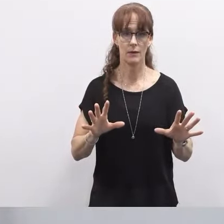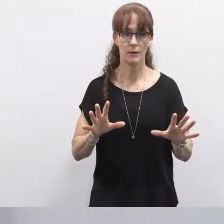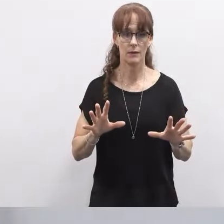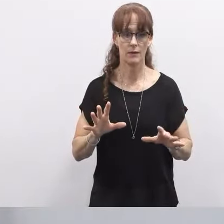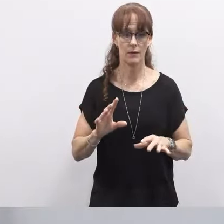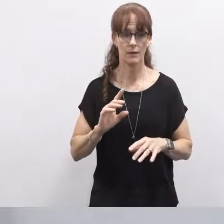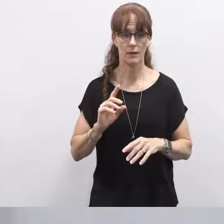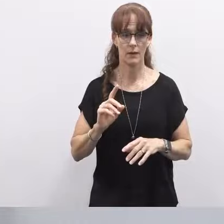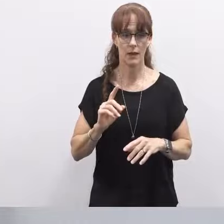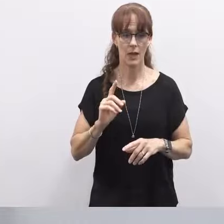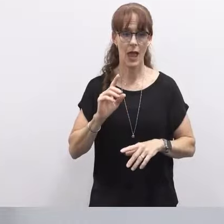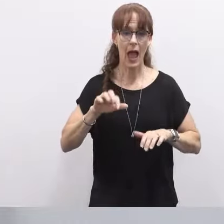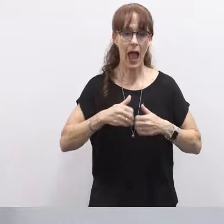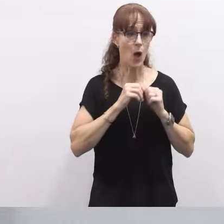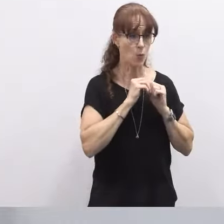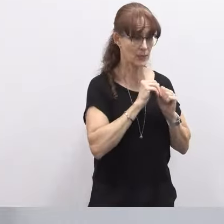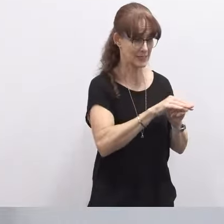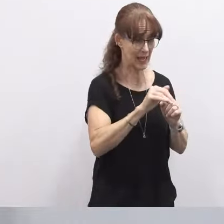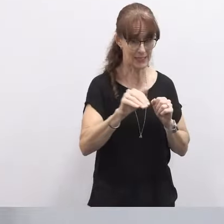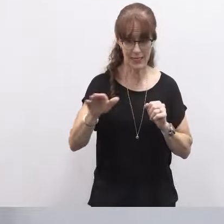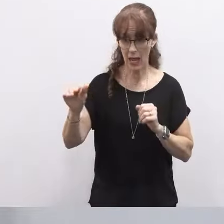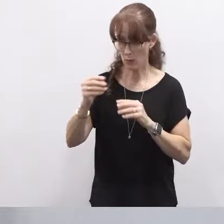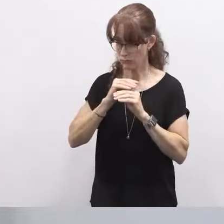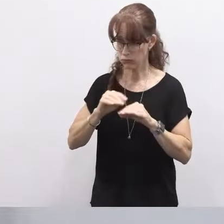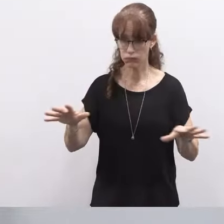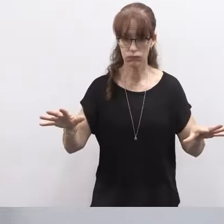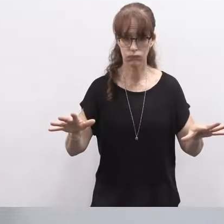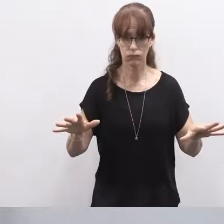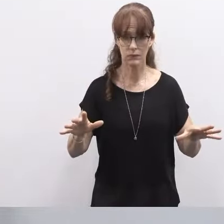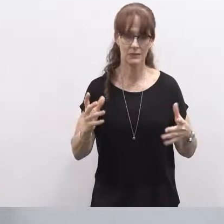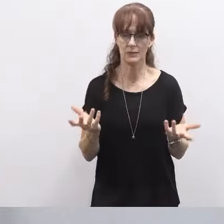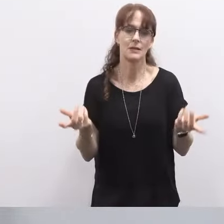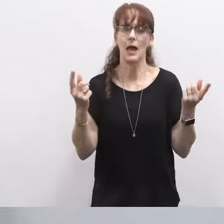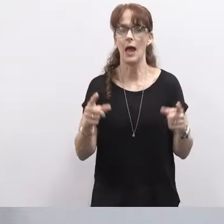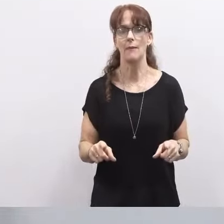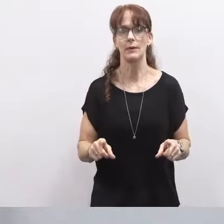in terms of how we've sent out the information. It just is coincidental that either everyone